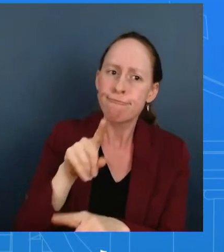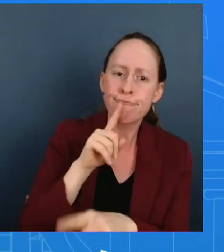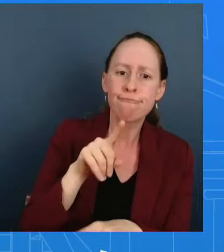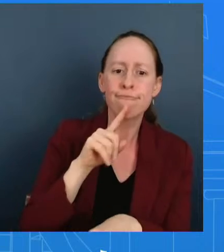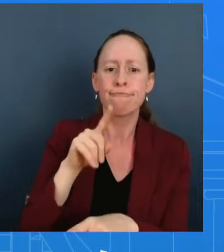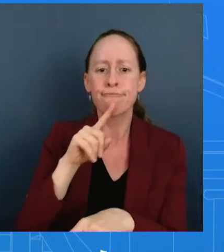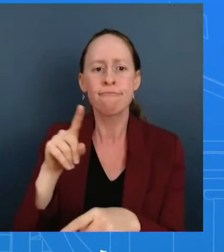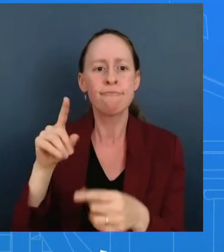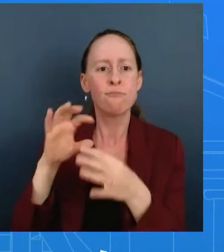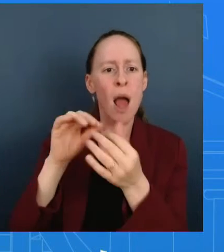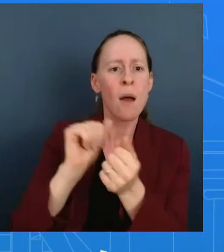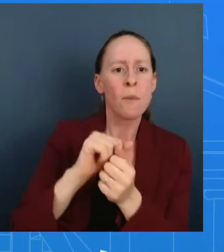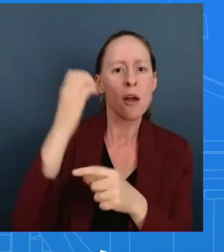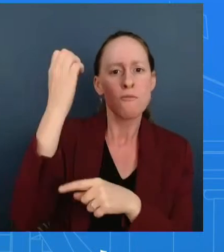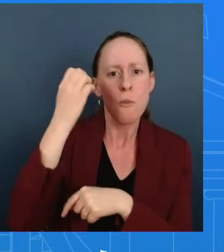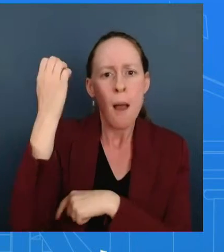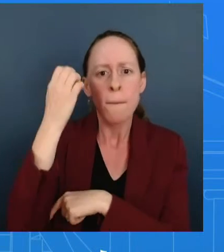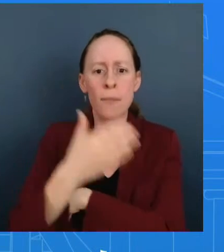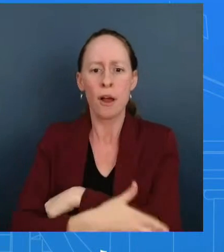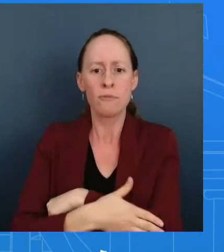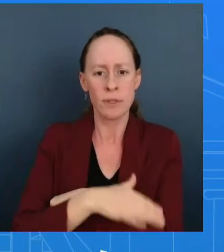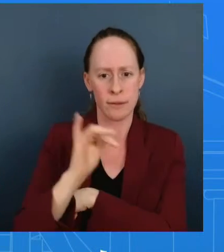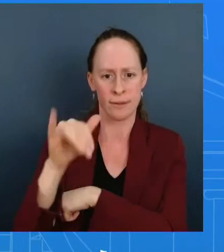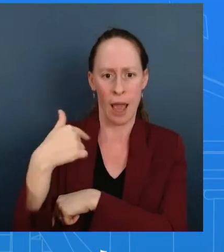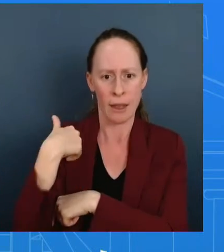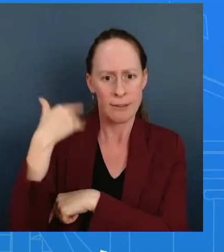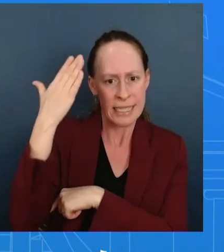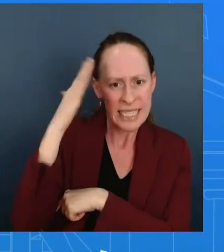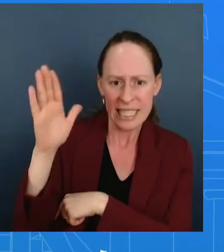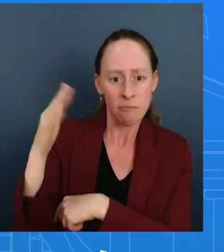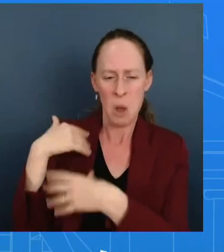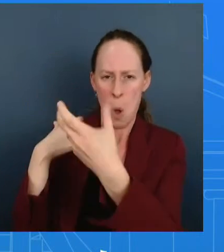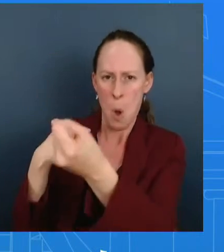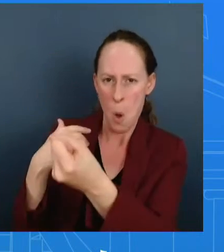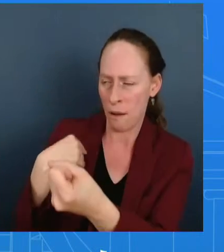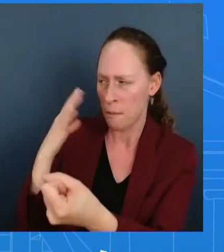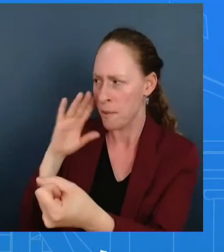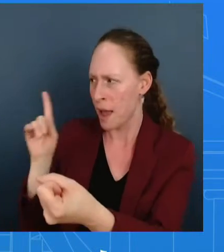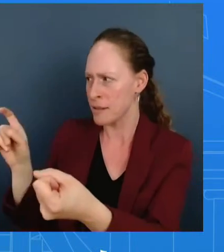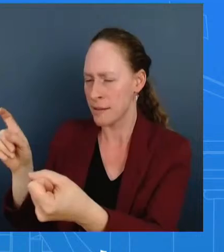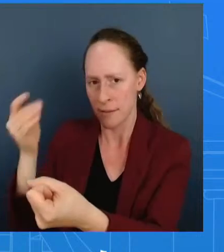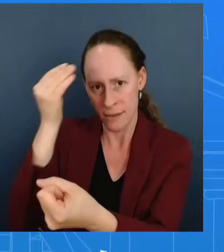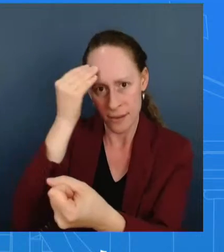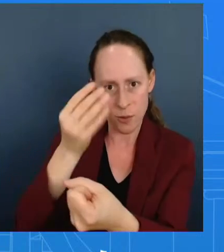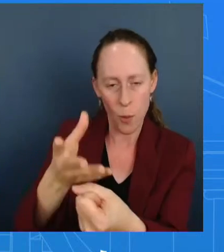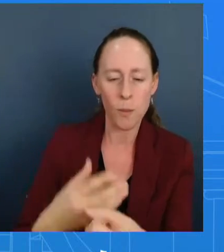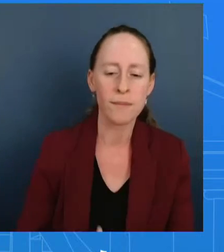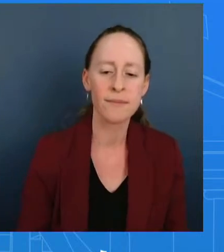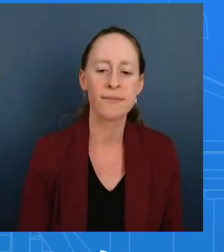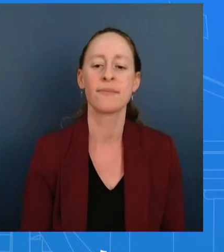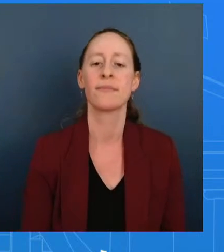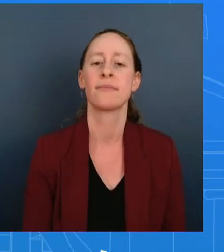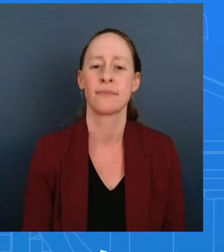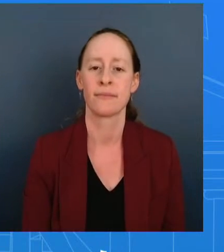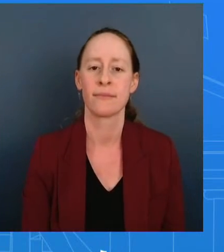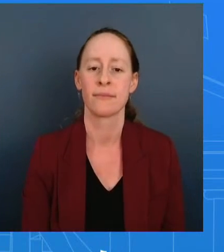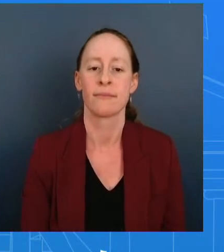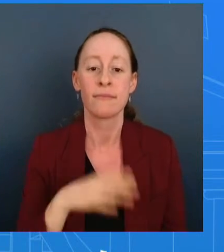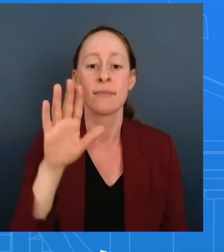The Press: On ano- -- when he met with governors last week, he suggested he'd like to curtail events that begin after 8:00 p.m. at night